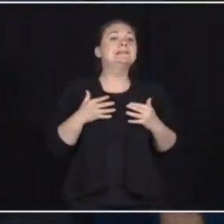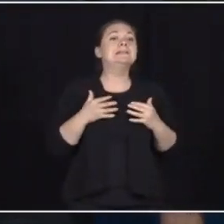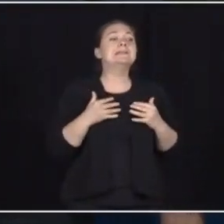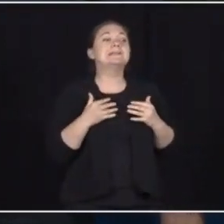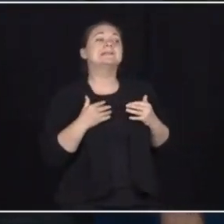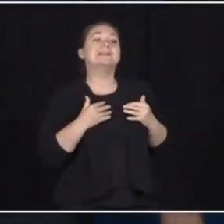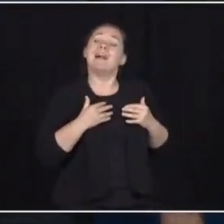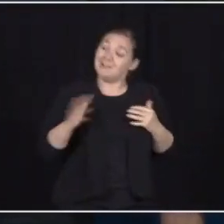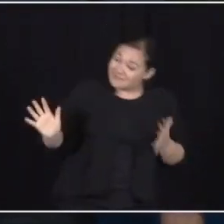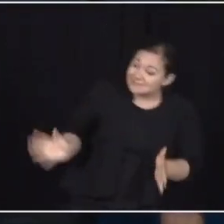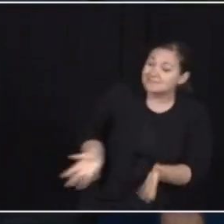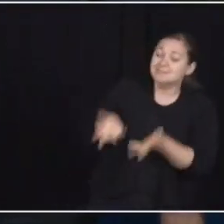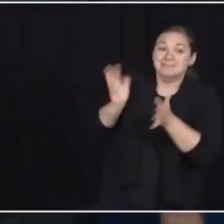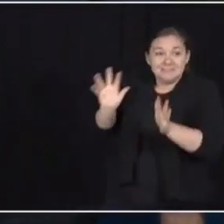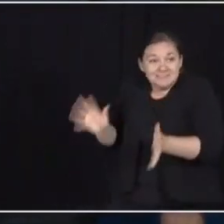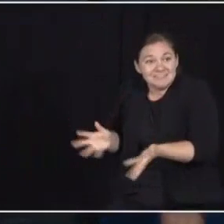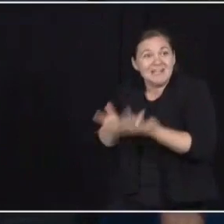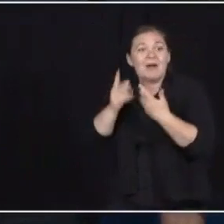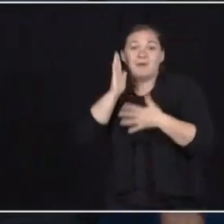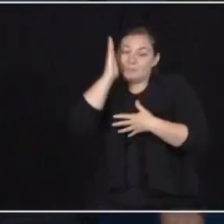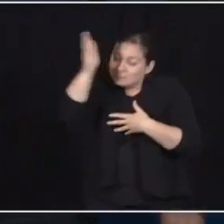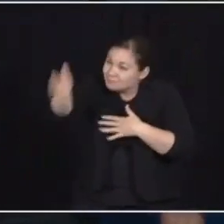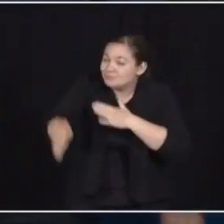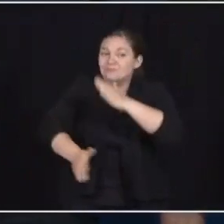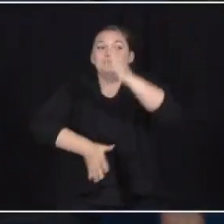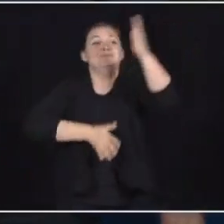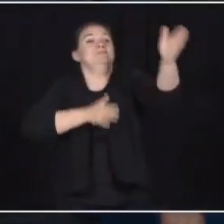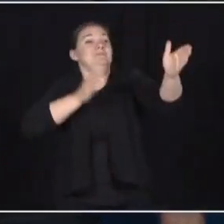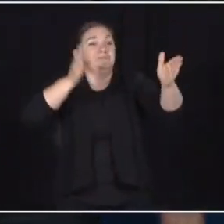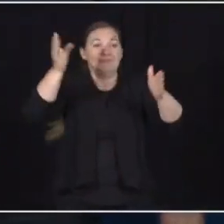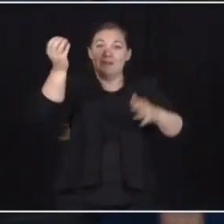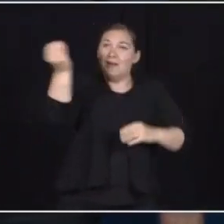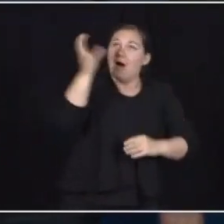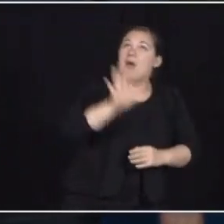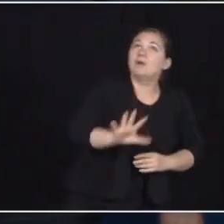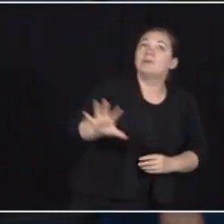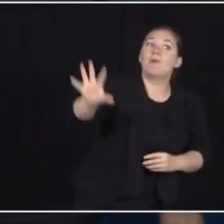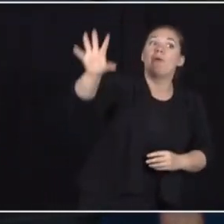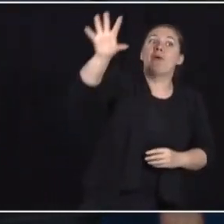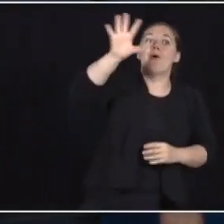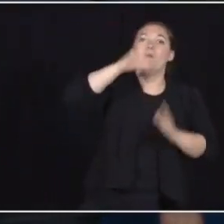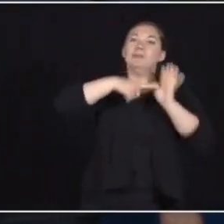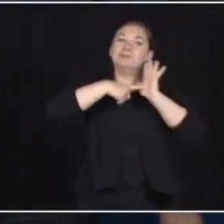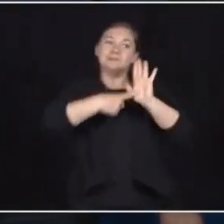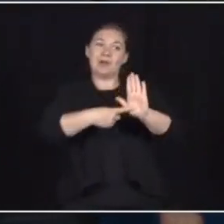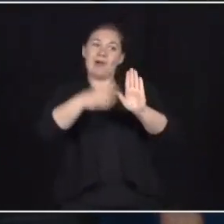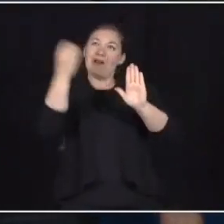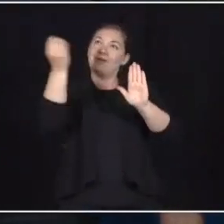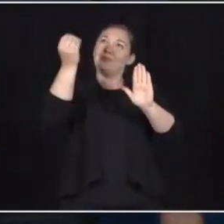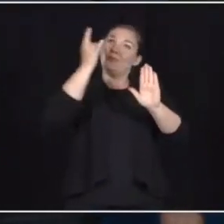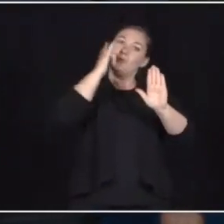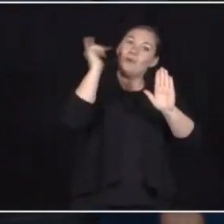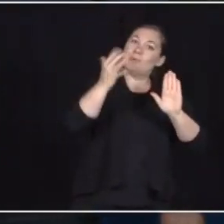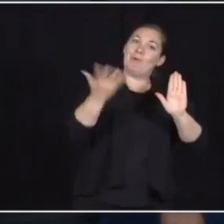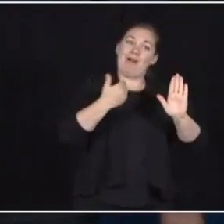to take a lot of incentives to get people back into their old consumer behaviours. In that I think is going to be the biggest and